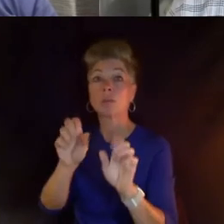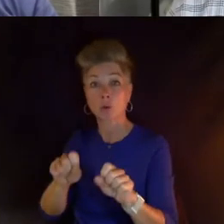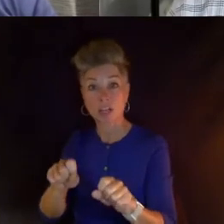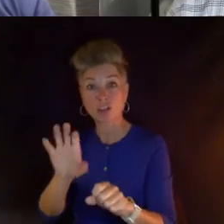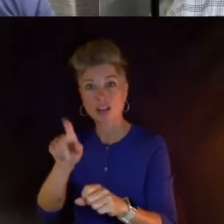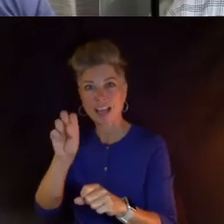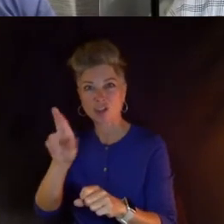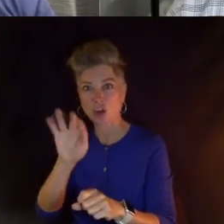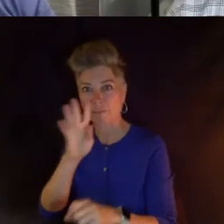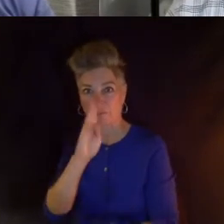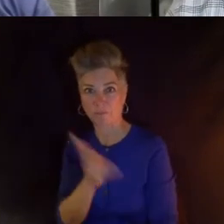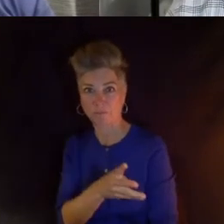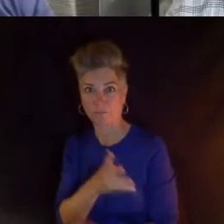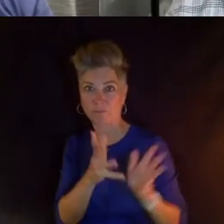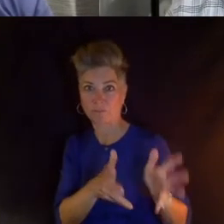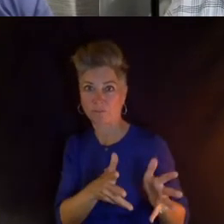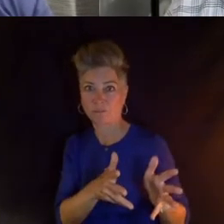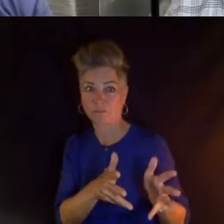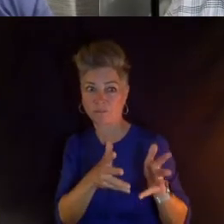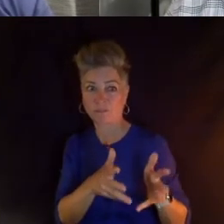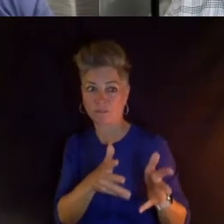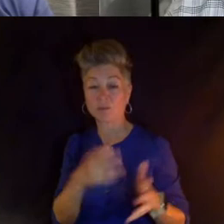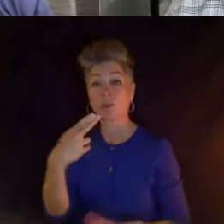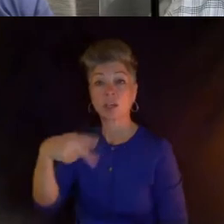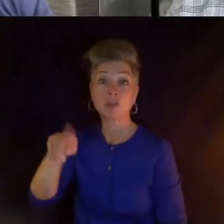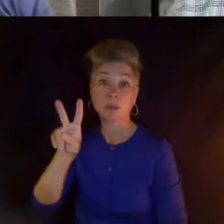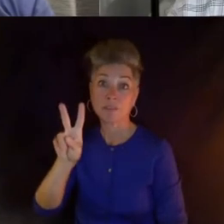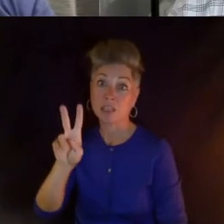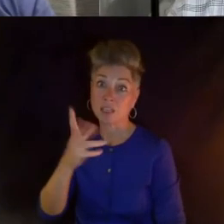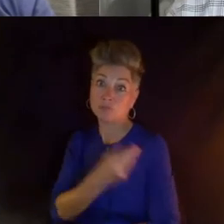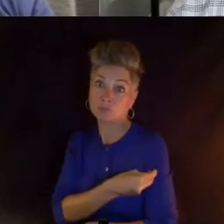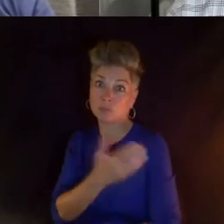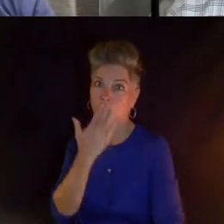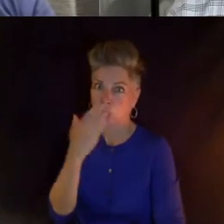So HPV is a really good idea. And I just saw someone,